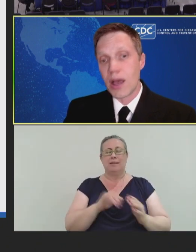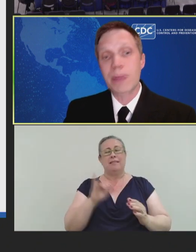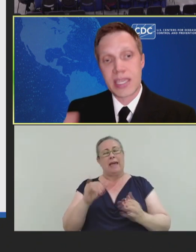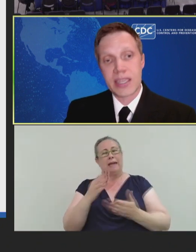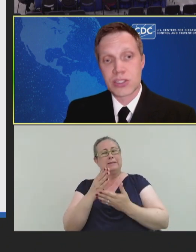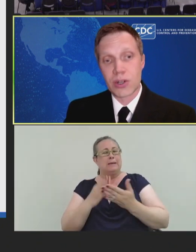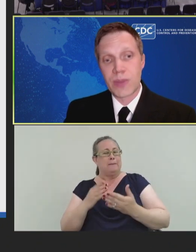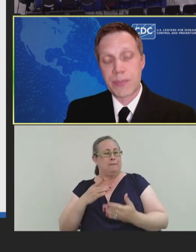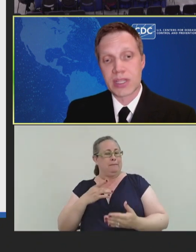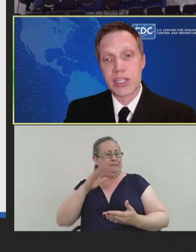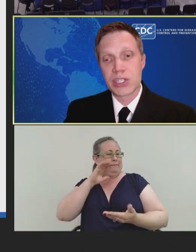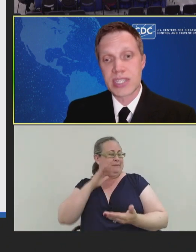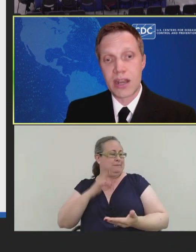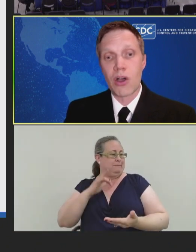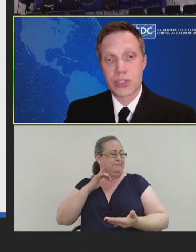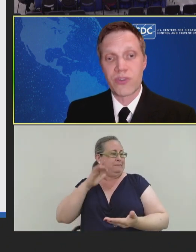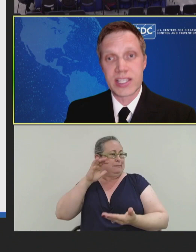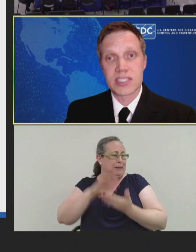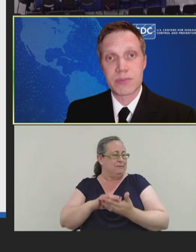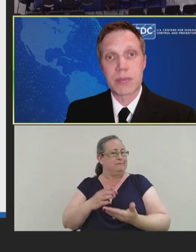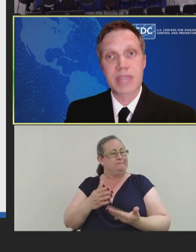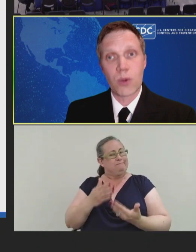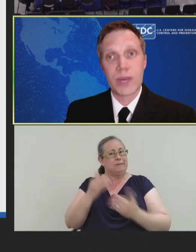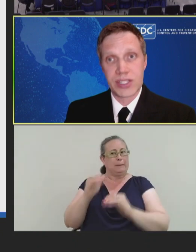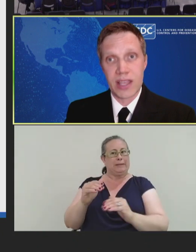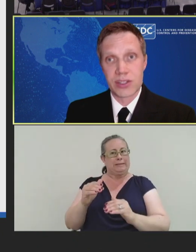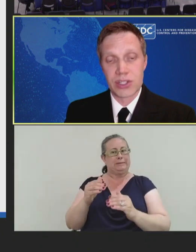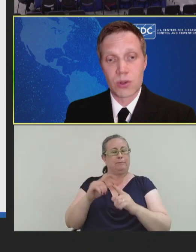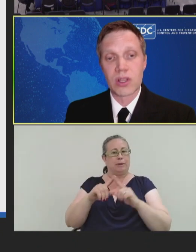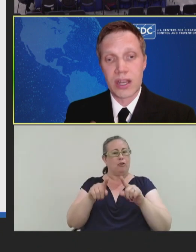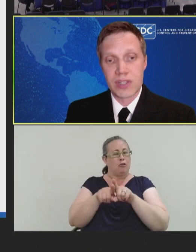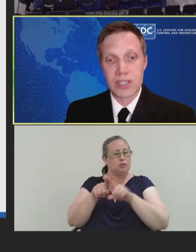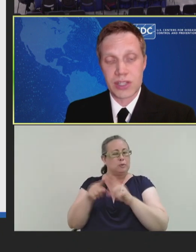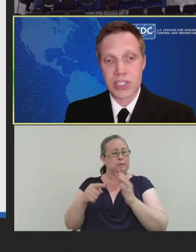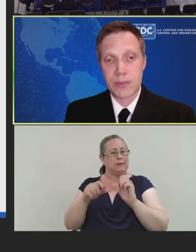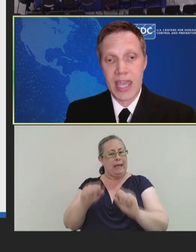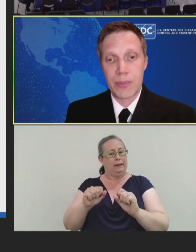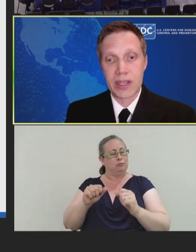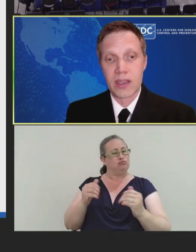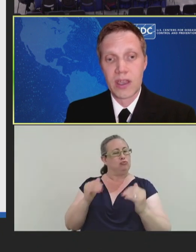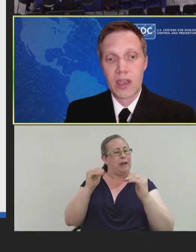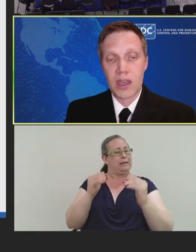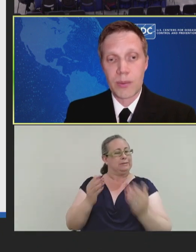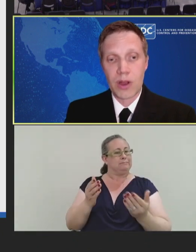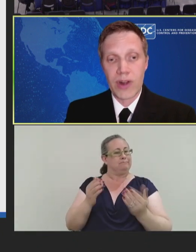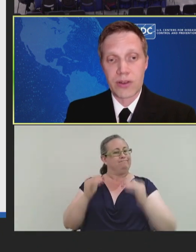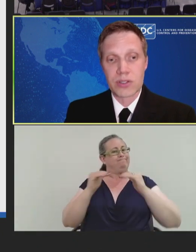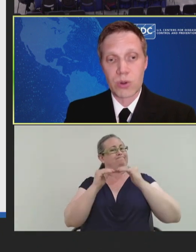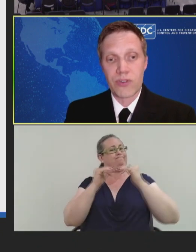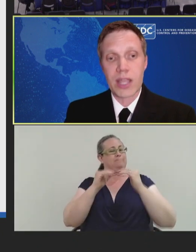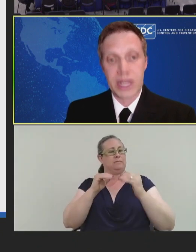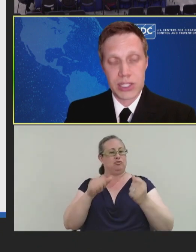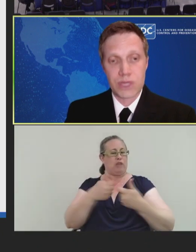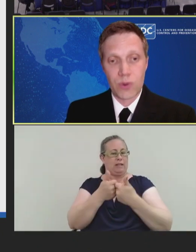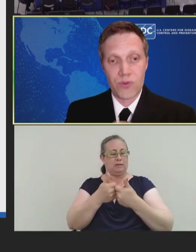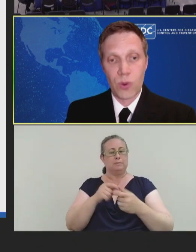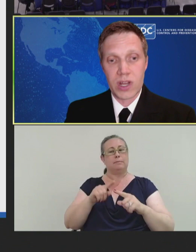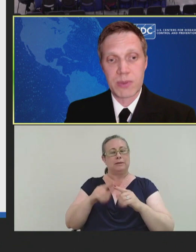uptake in certain populations and also raises, sometimes, equity challenges. So, a lot of discussion is going to be happening around sort of recommendations for -- especially